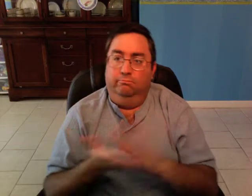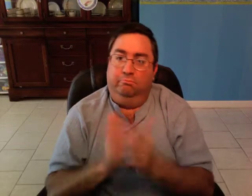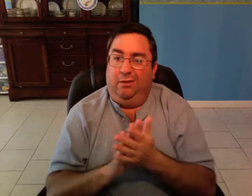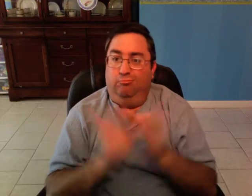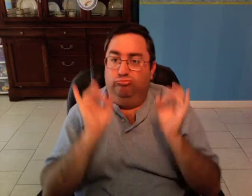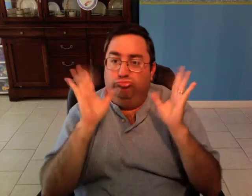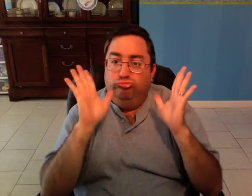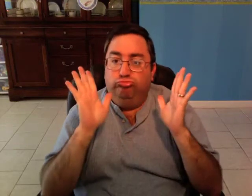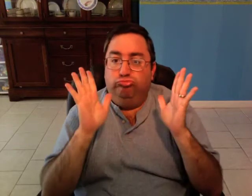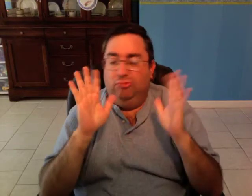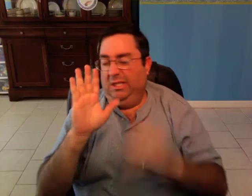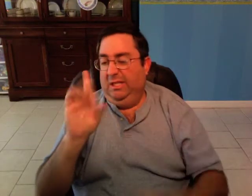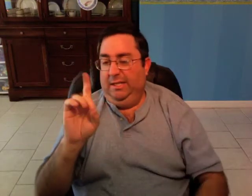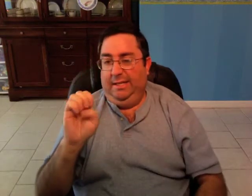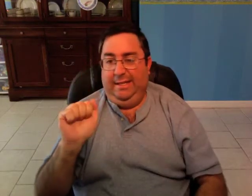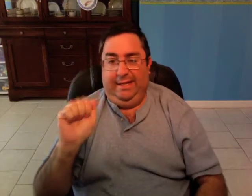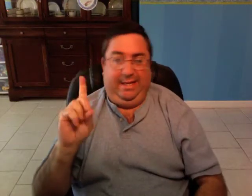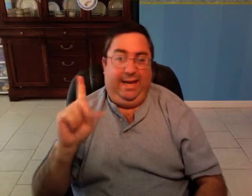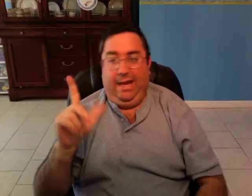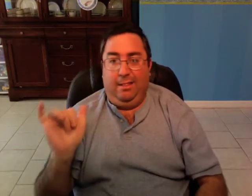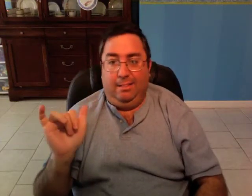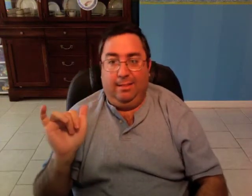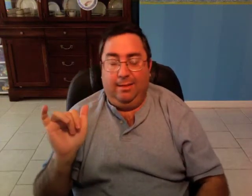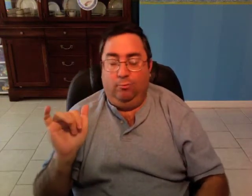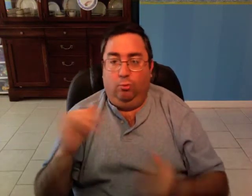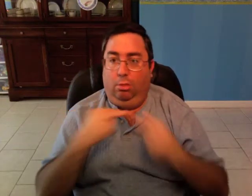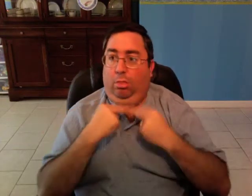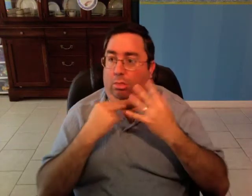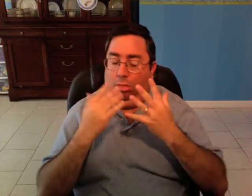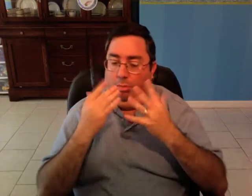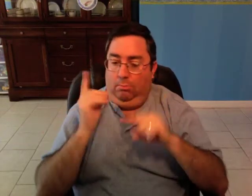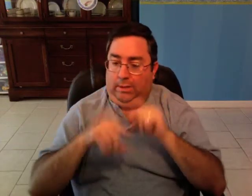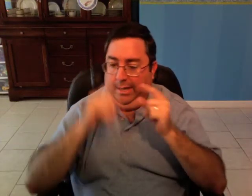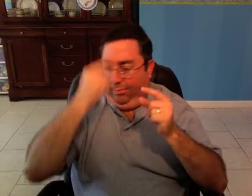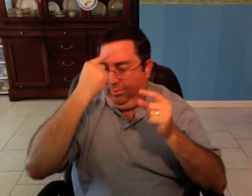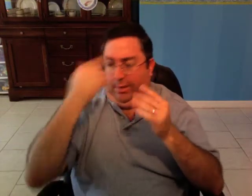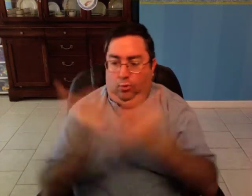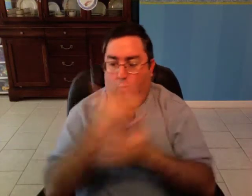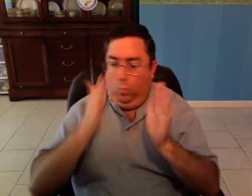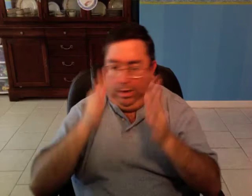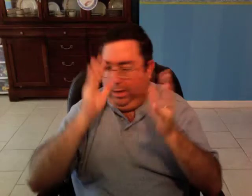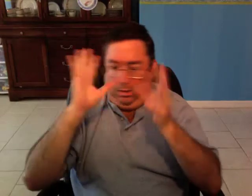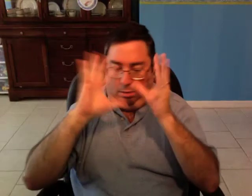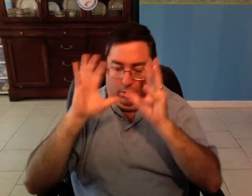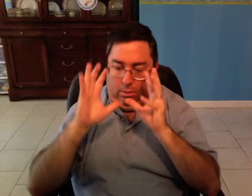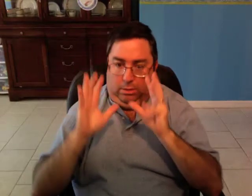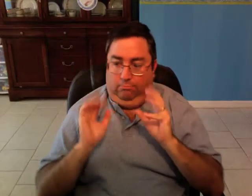So those things become "deadly" in that people can't think in new ways